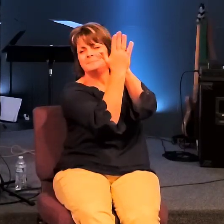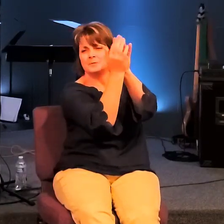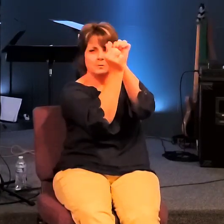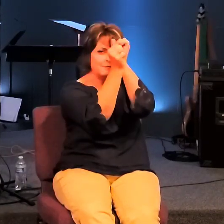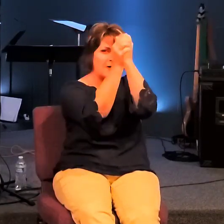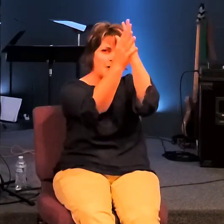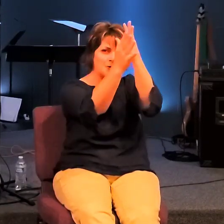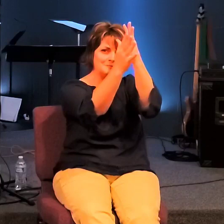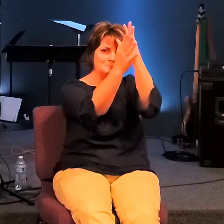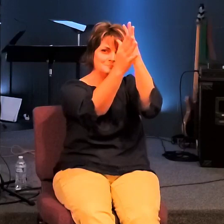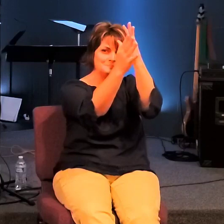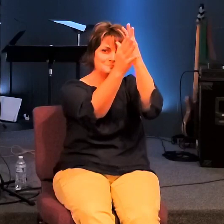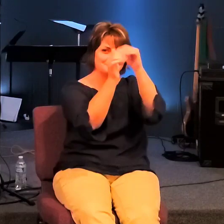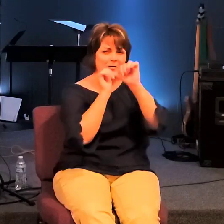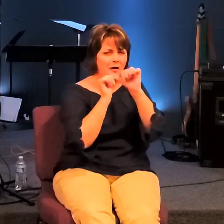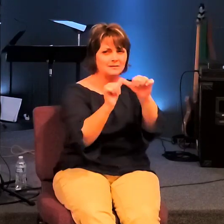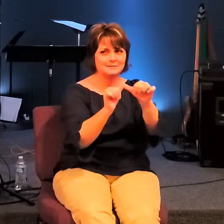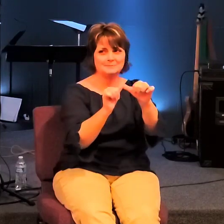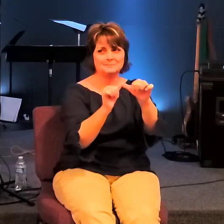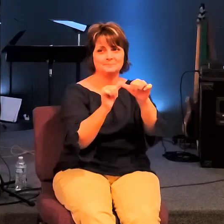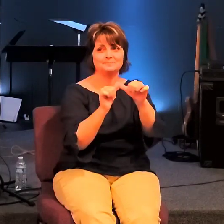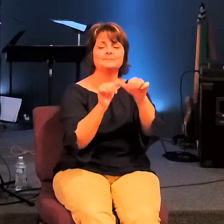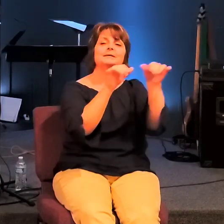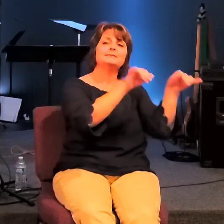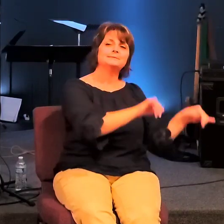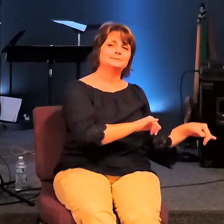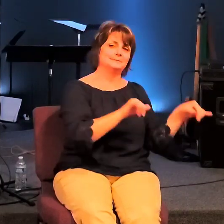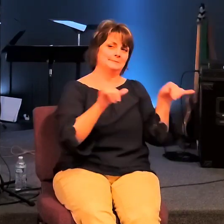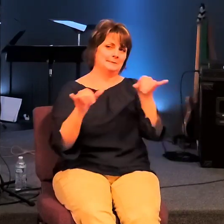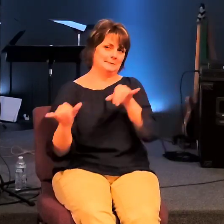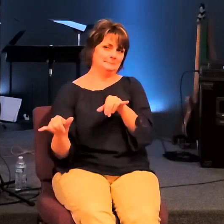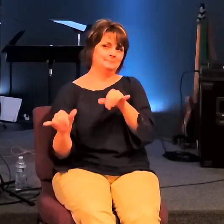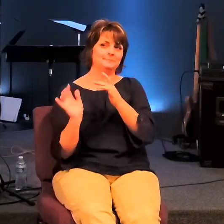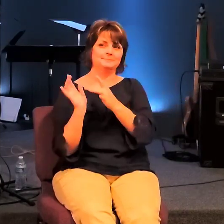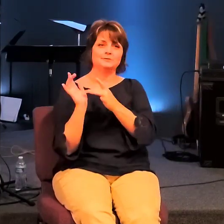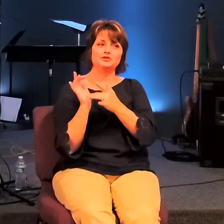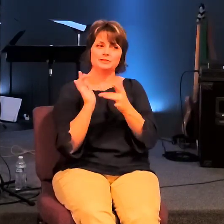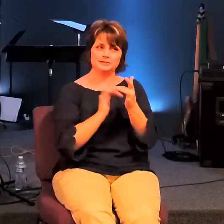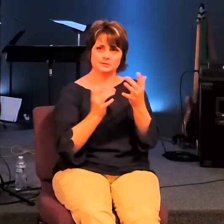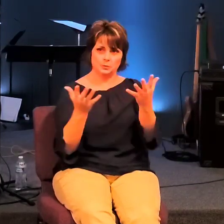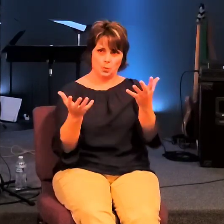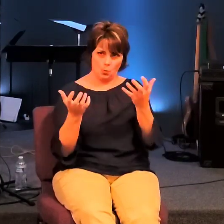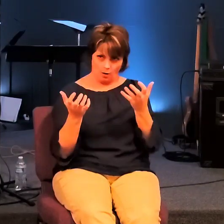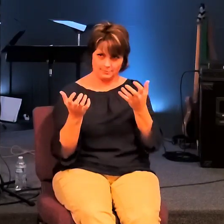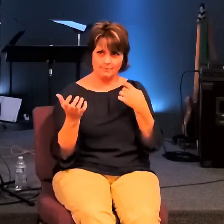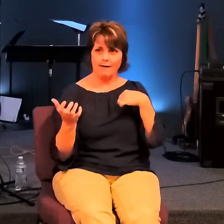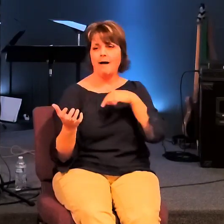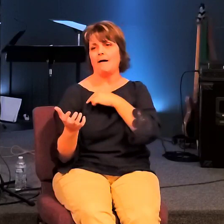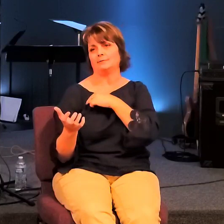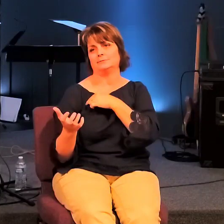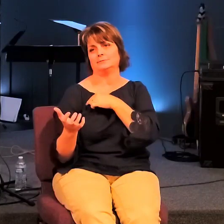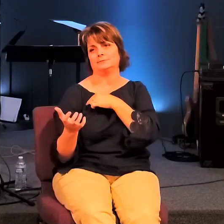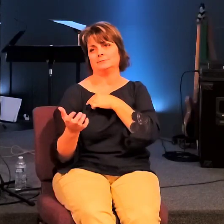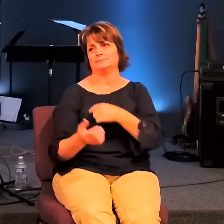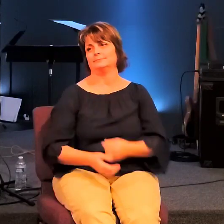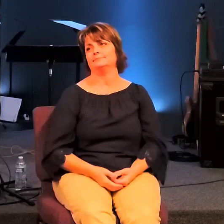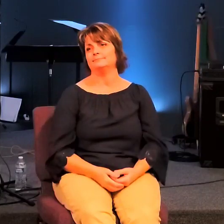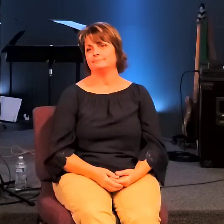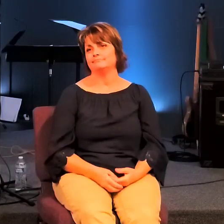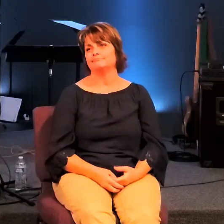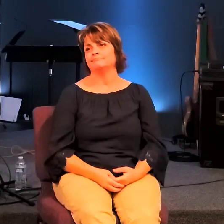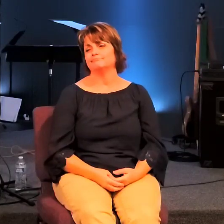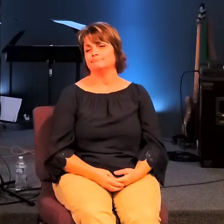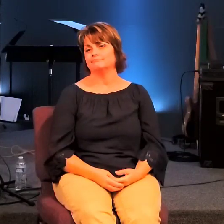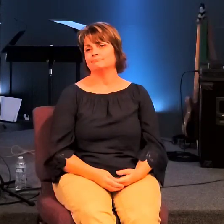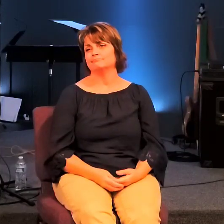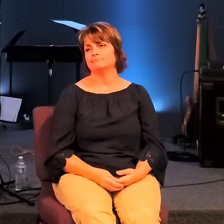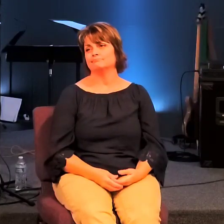kind of life that he wants for his disciples for those who follow after him and the way